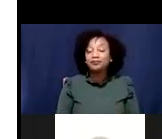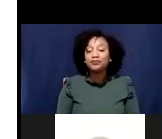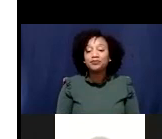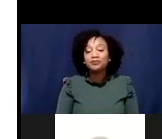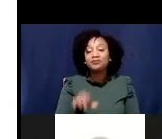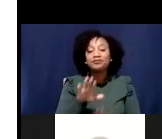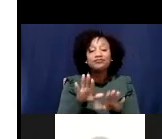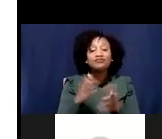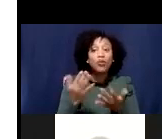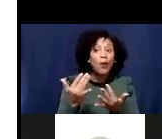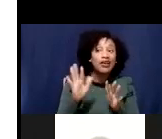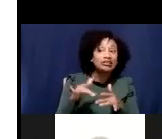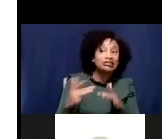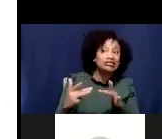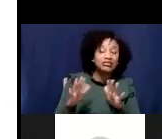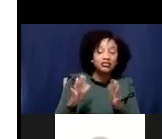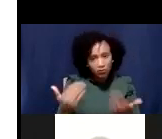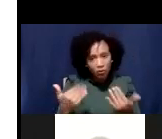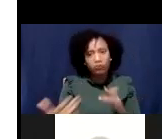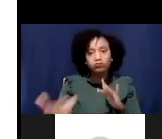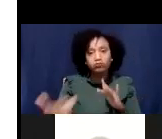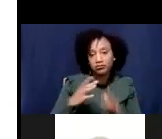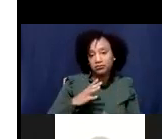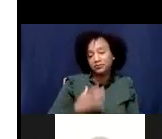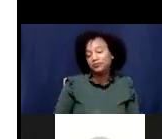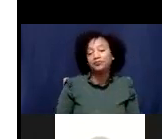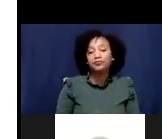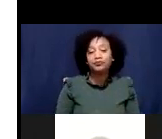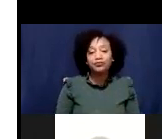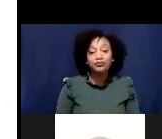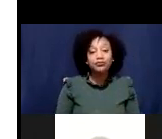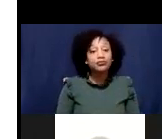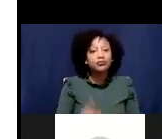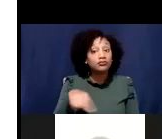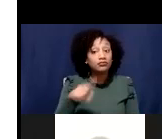to get in touch with us with questions you might have. And for those of you who have questions,